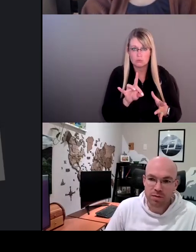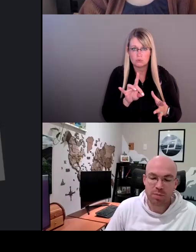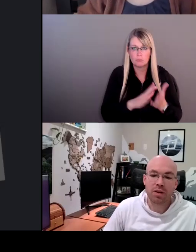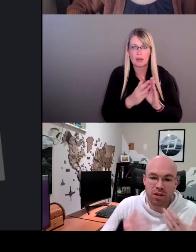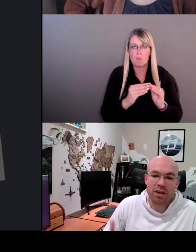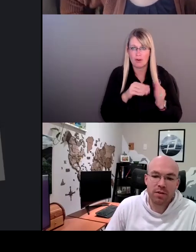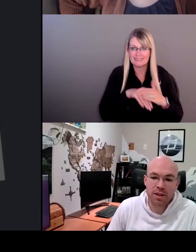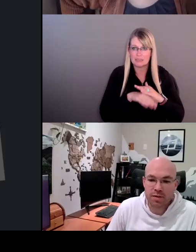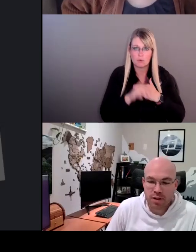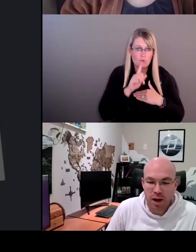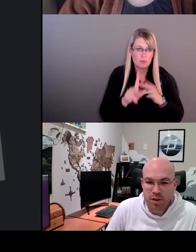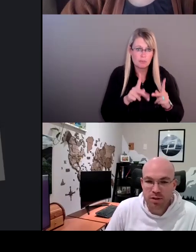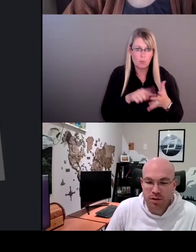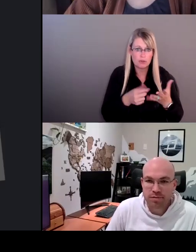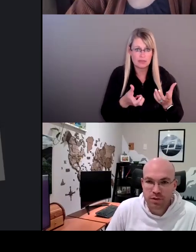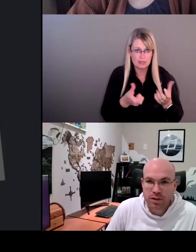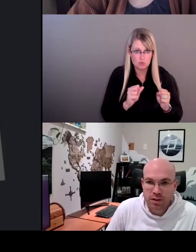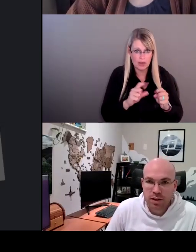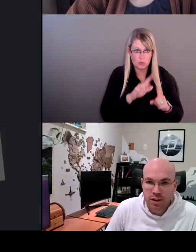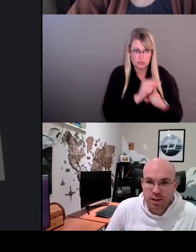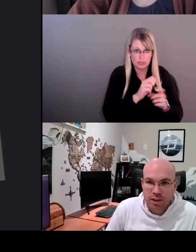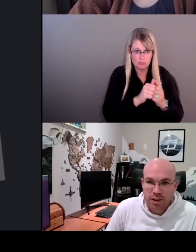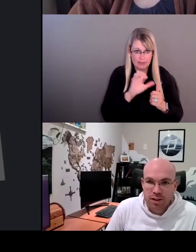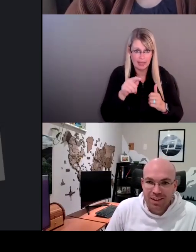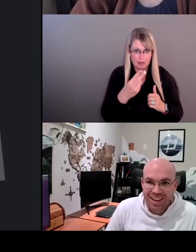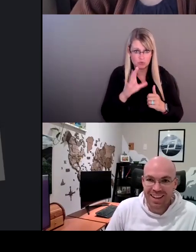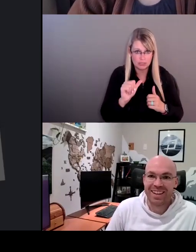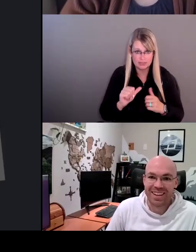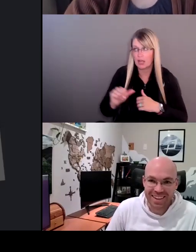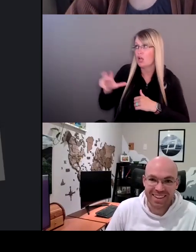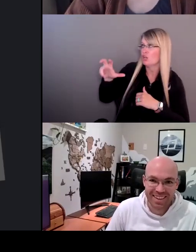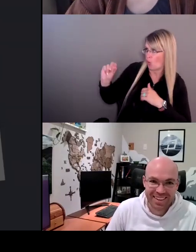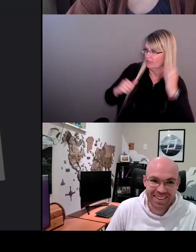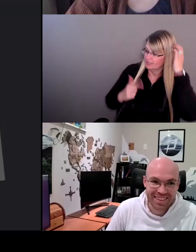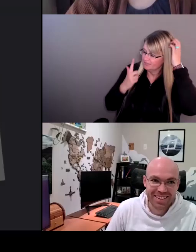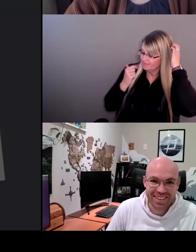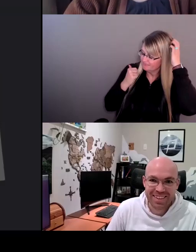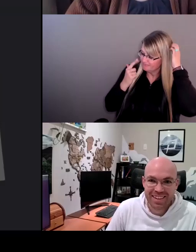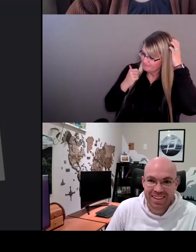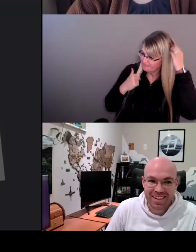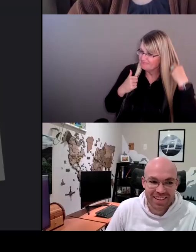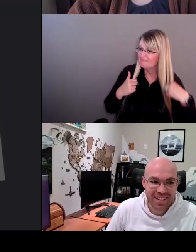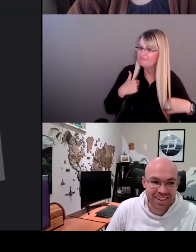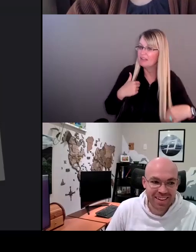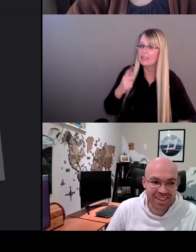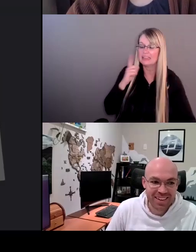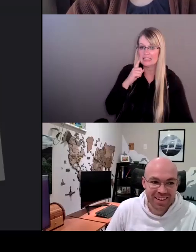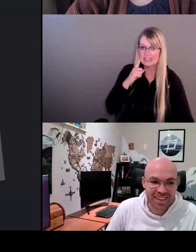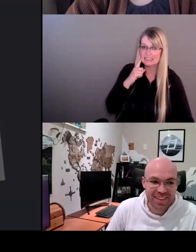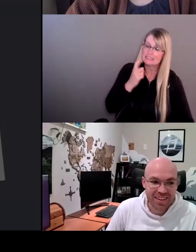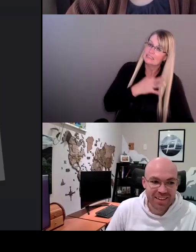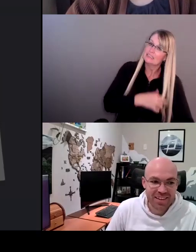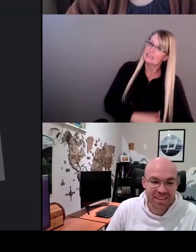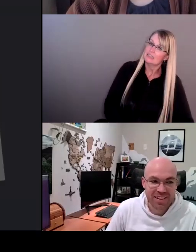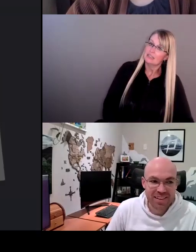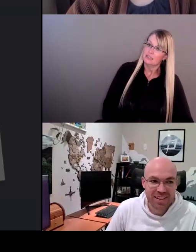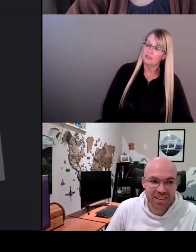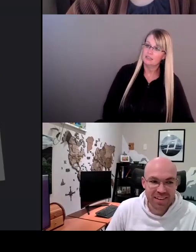people are trying to achieve with captions? >> Devon: No. I think -- so there is actually,